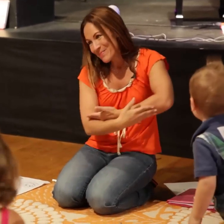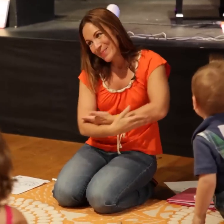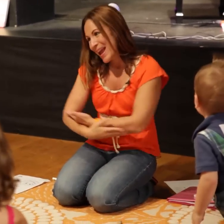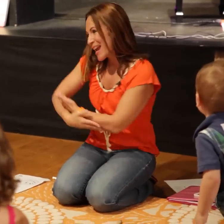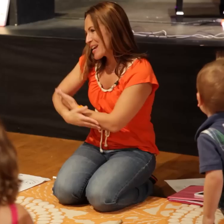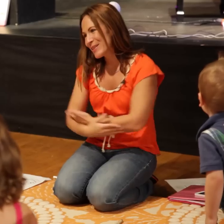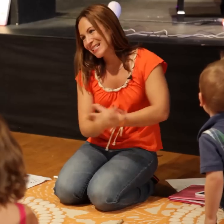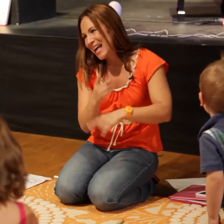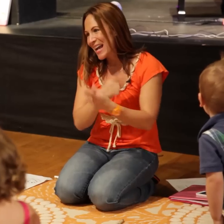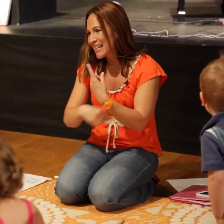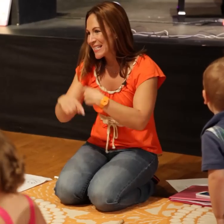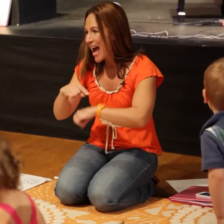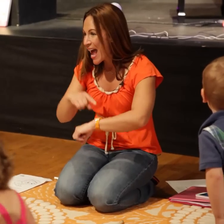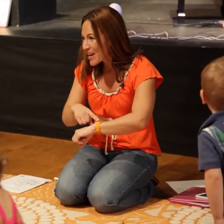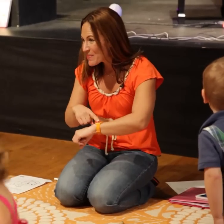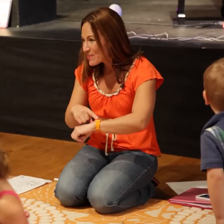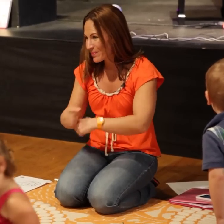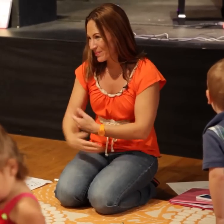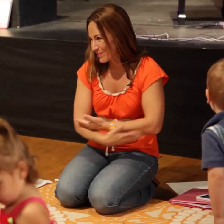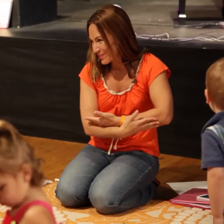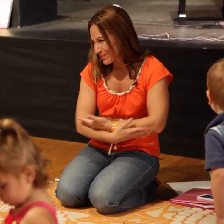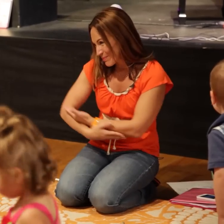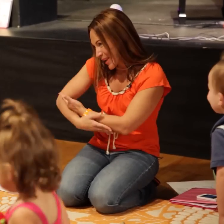Baby signing time